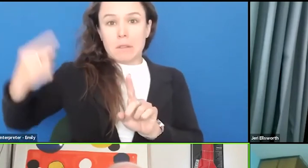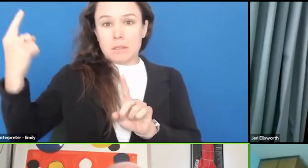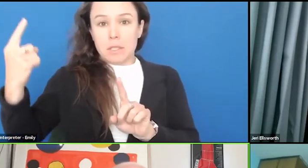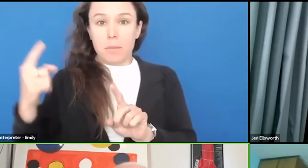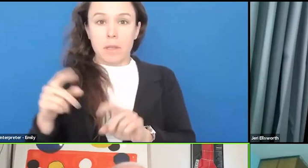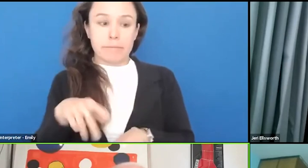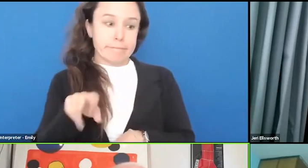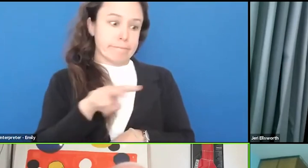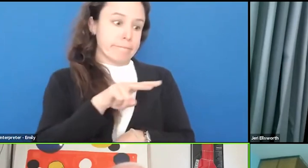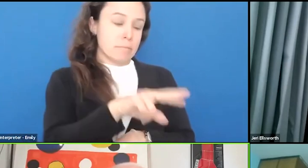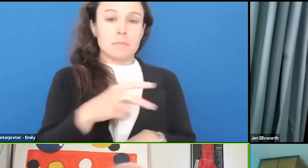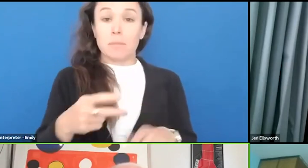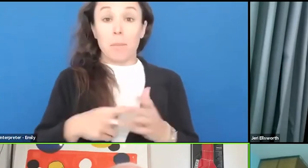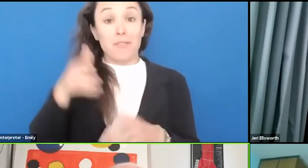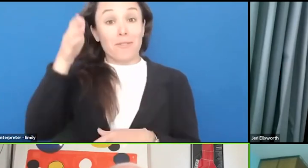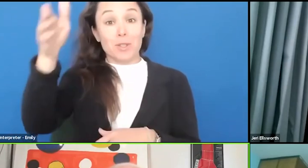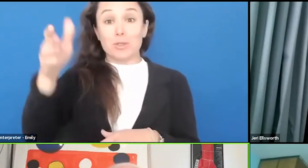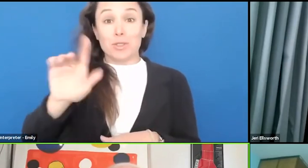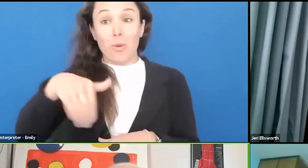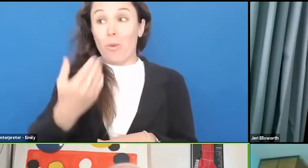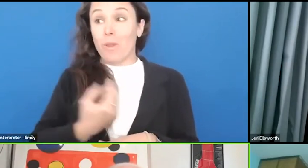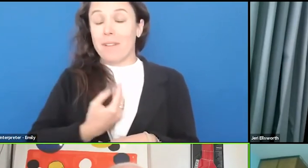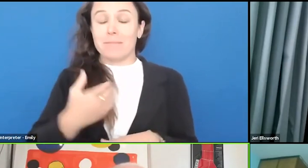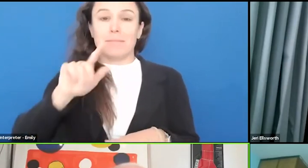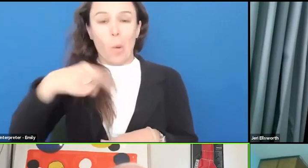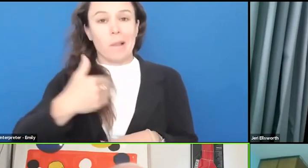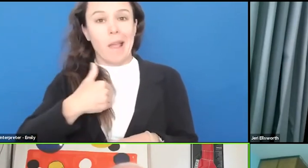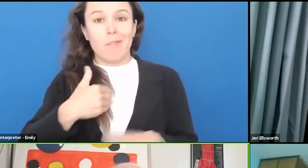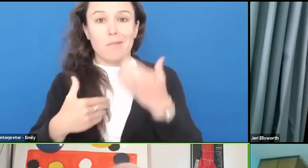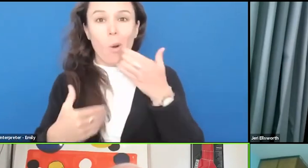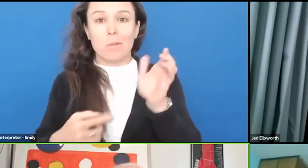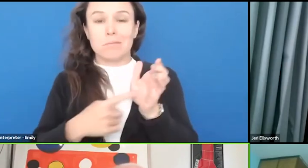so that there's nothing to pickpocket because all those obsolete things like cashes and wallets will